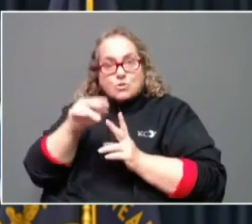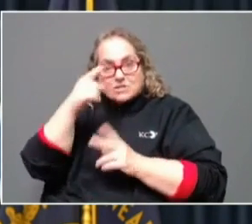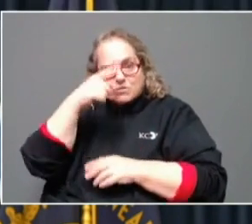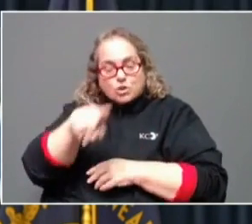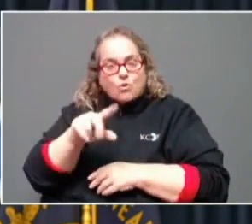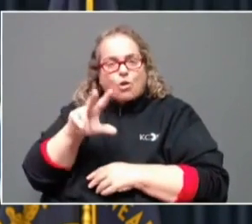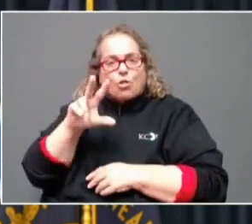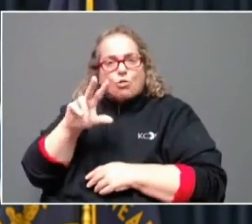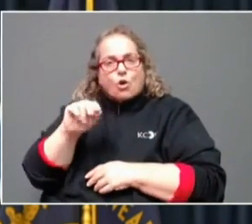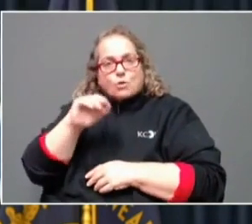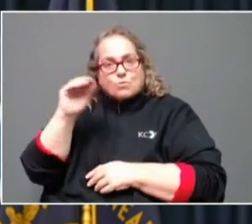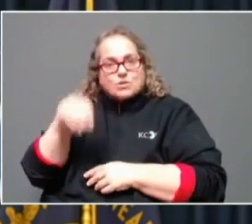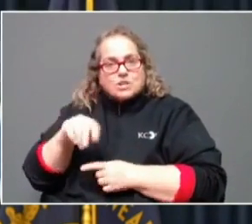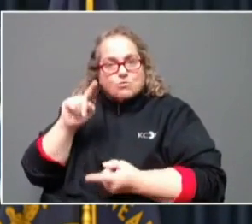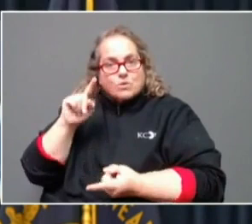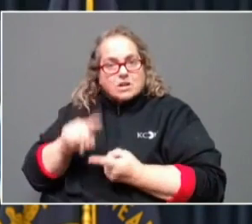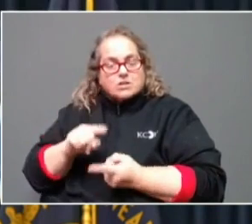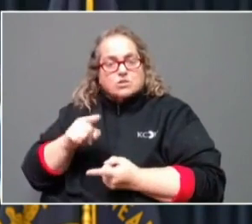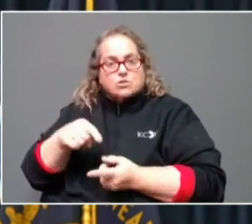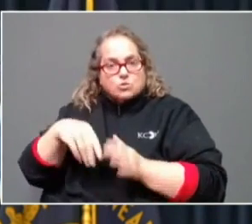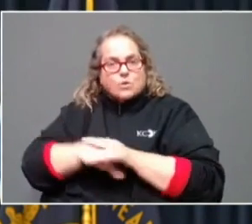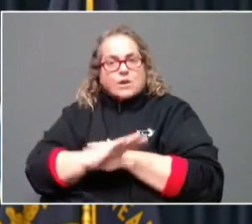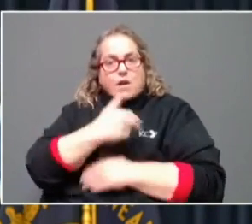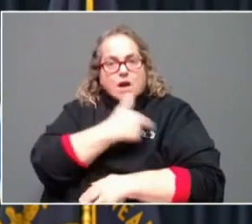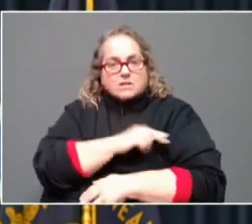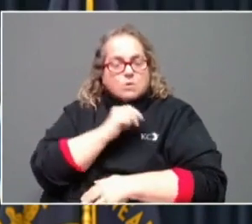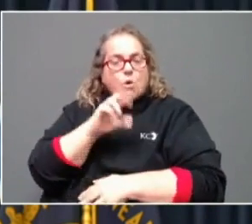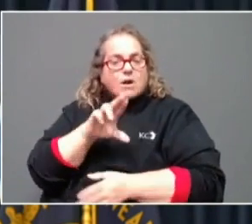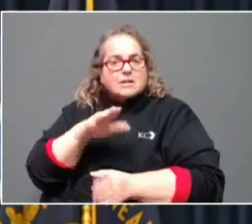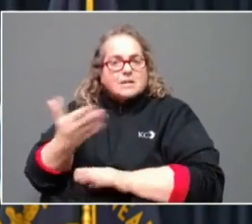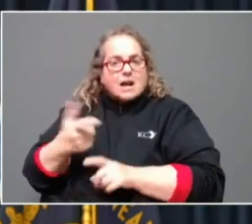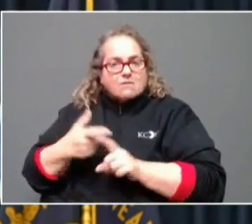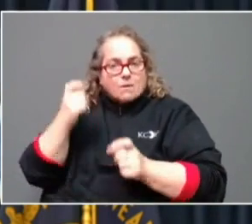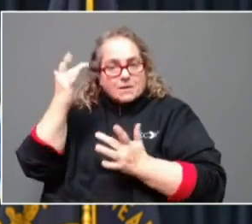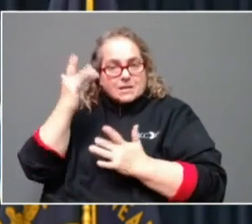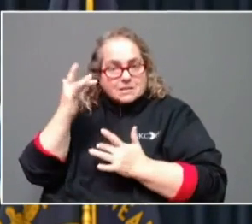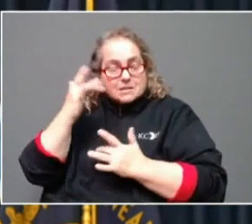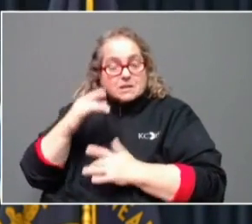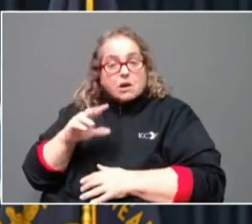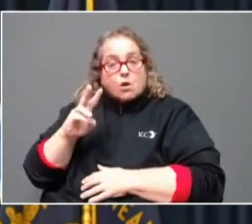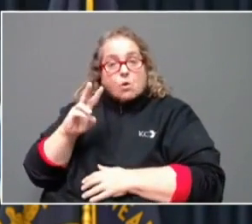getting um, or dying from the disease. Walgreens is the only pharmacy that